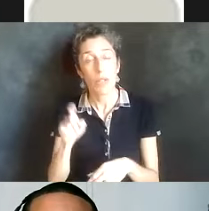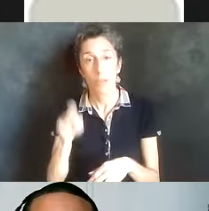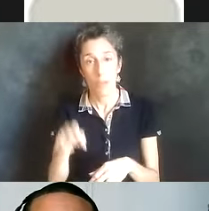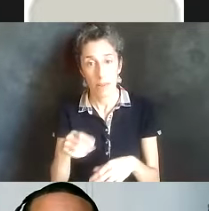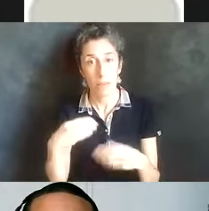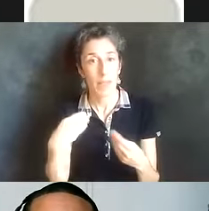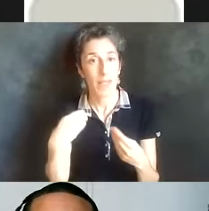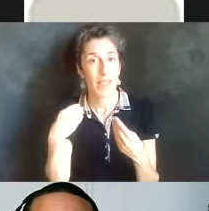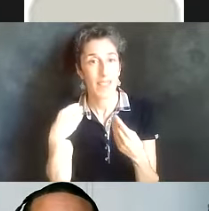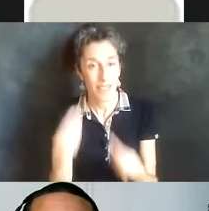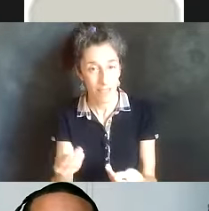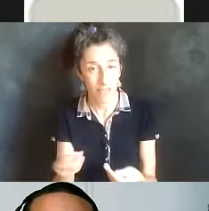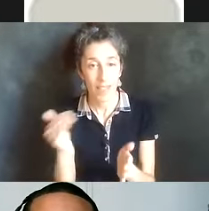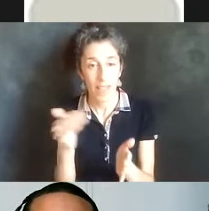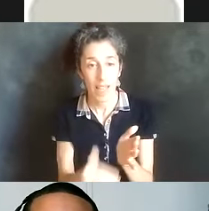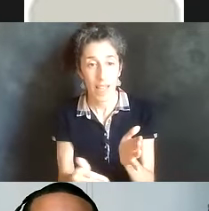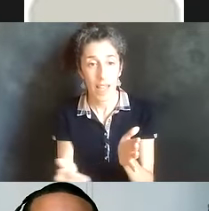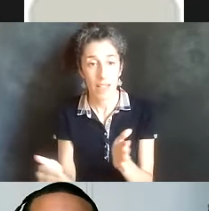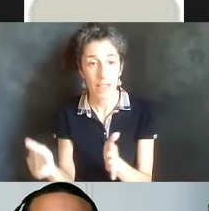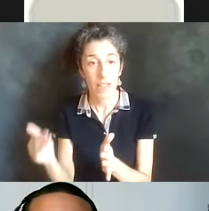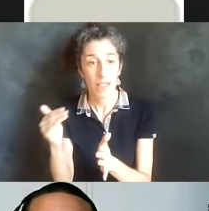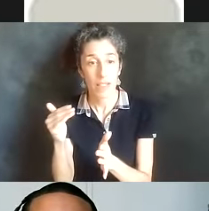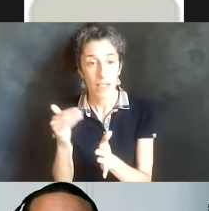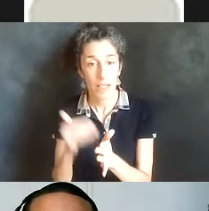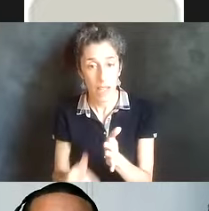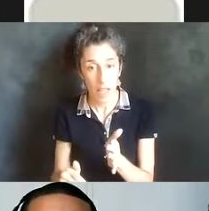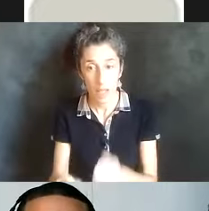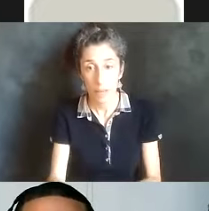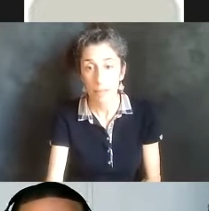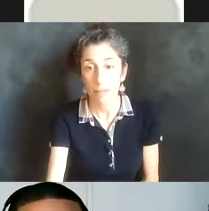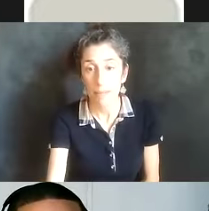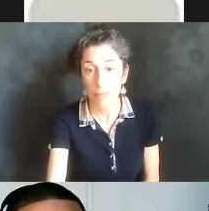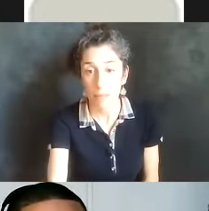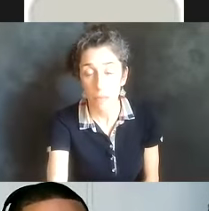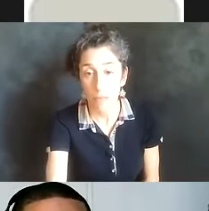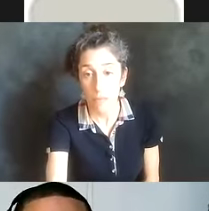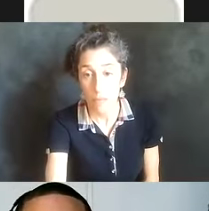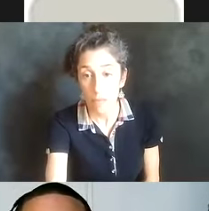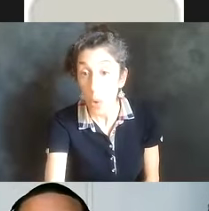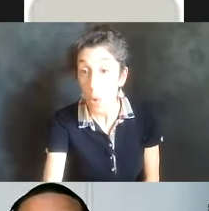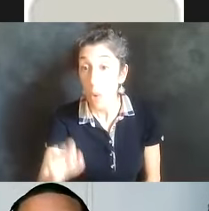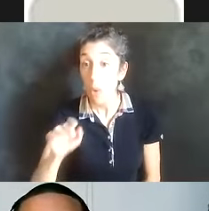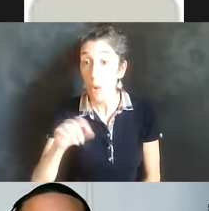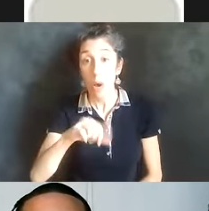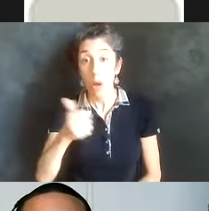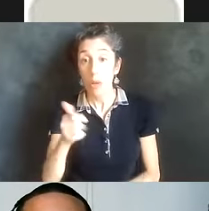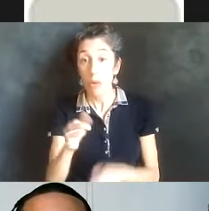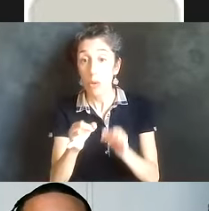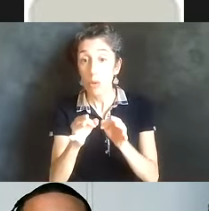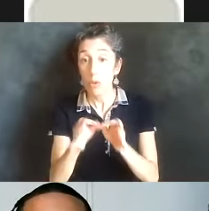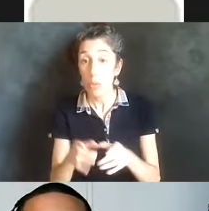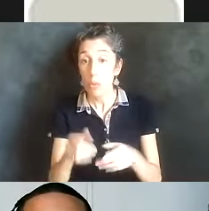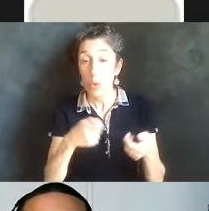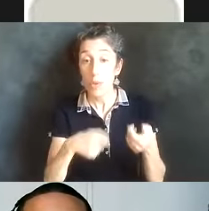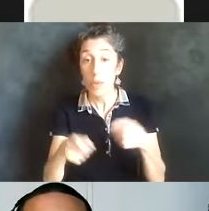like brought up a lot of things I felt growing up with my mother's language and how she speaks